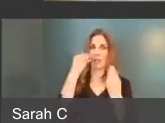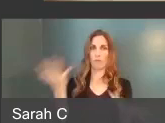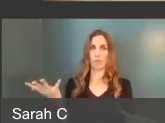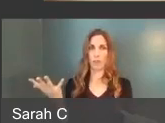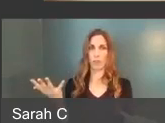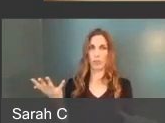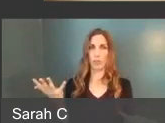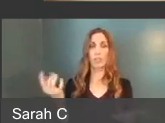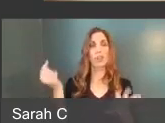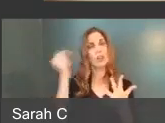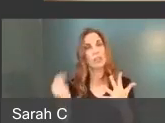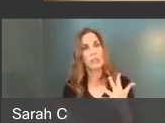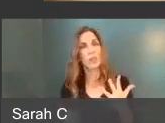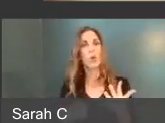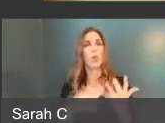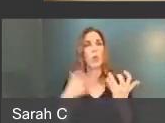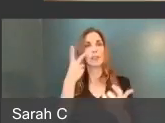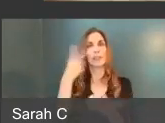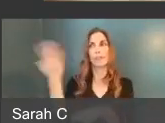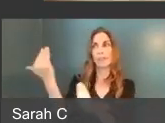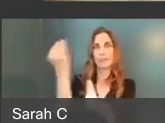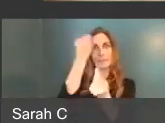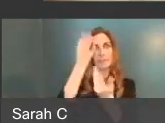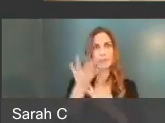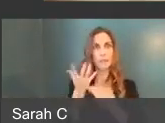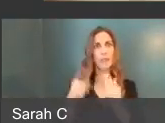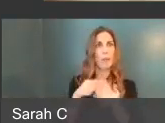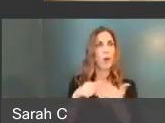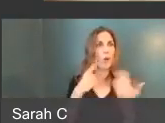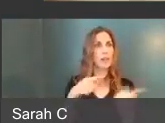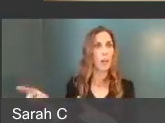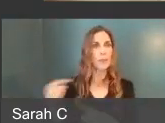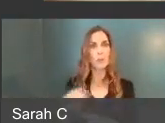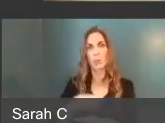I would like to see them be transparent about so that we understand what we're dealing with.